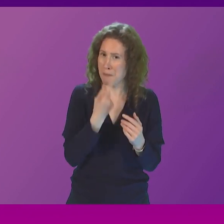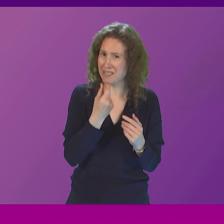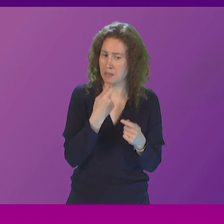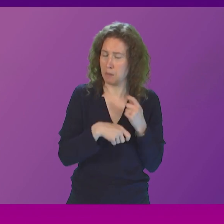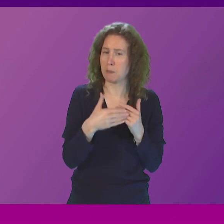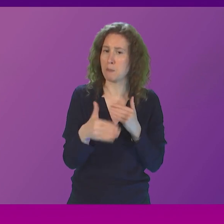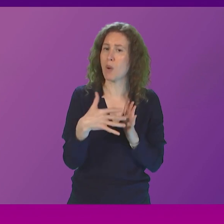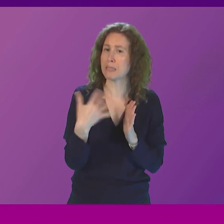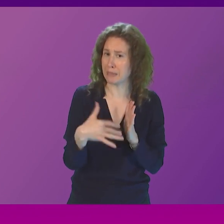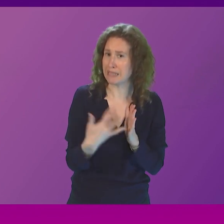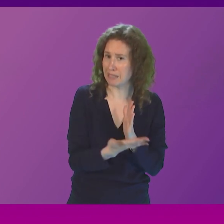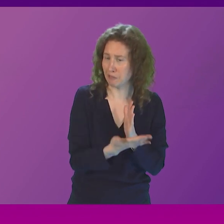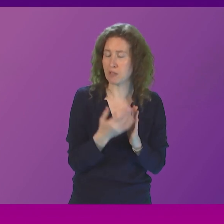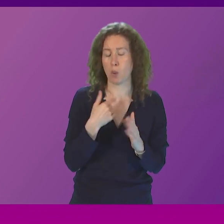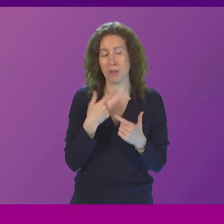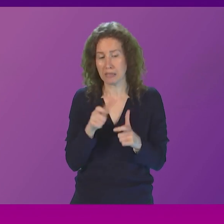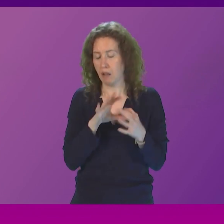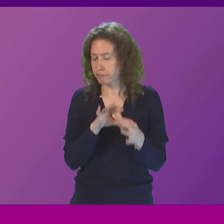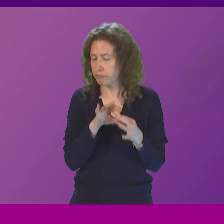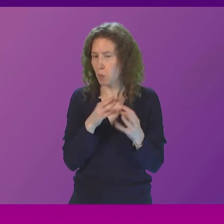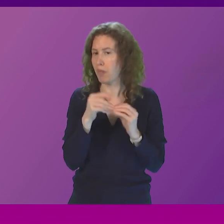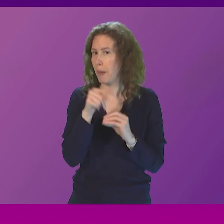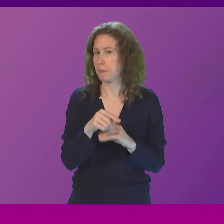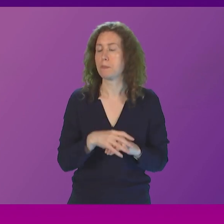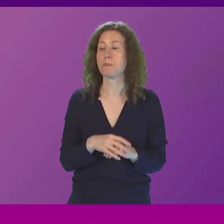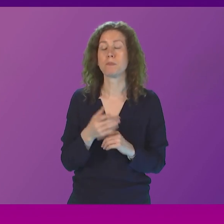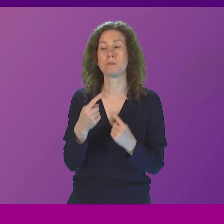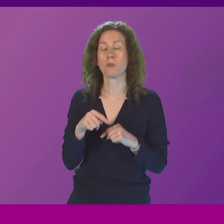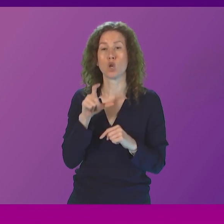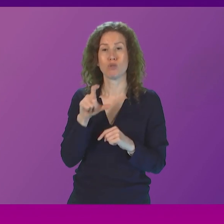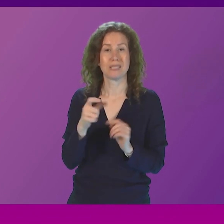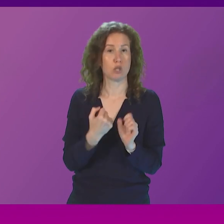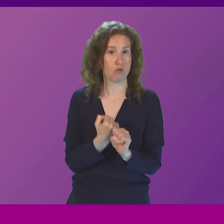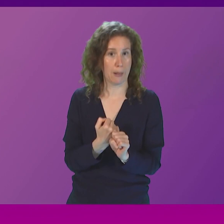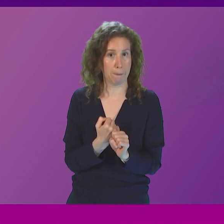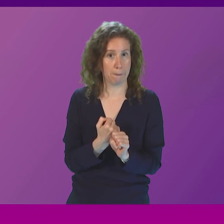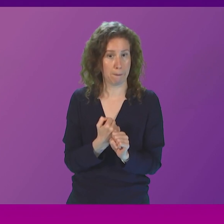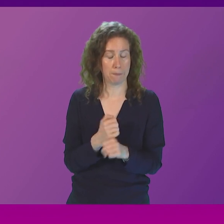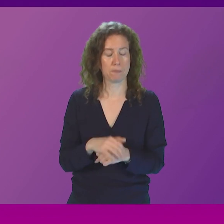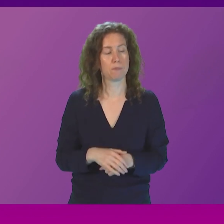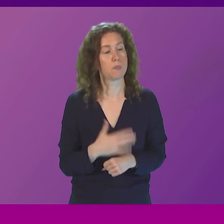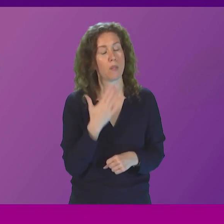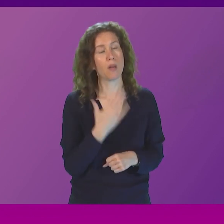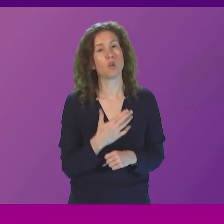We look forward to continued engagement with Community Pharmacy Scotland.